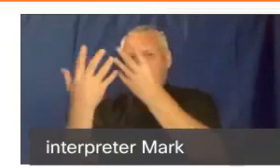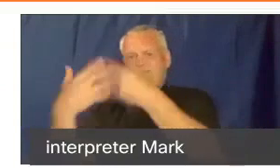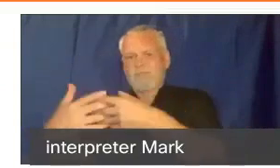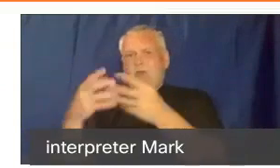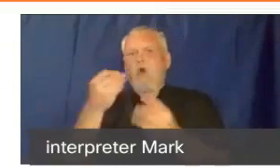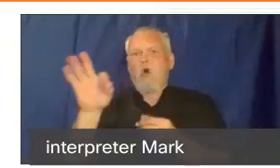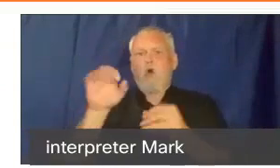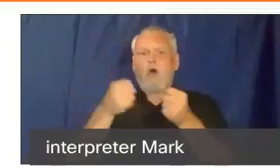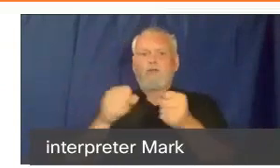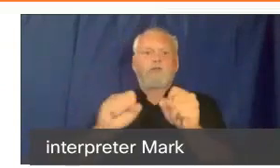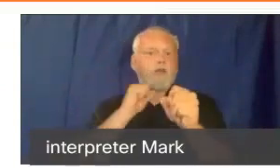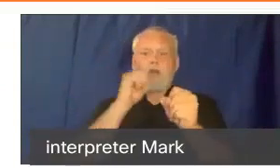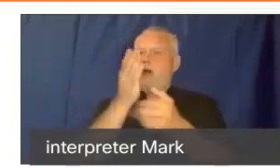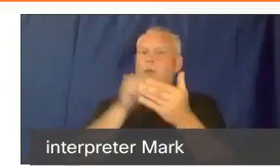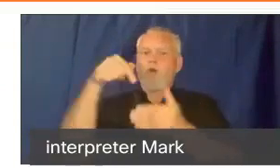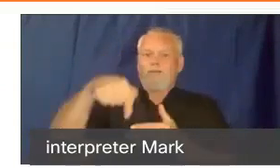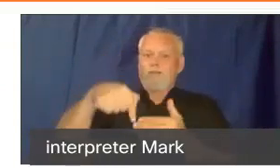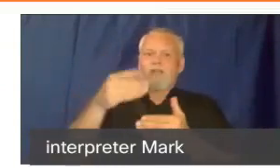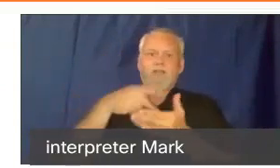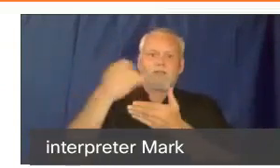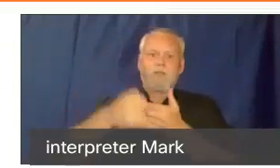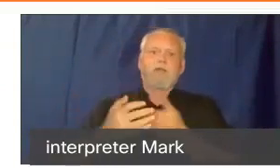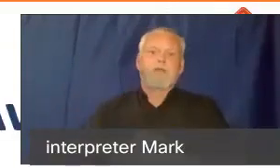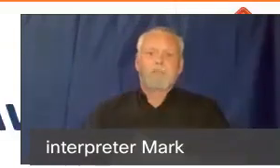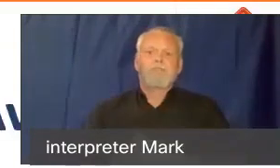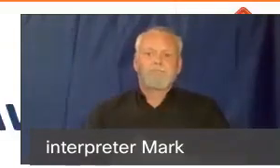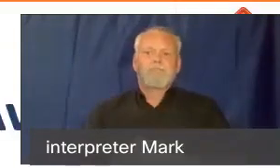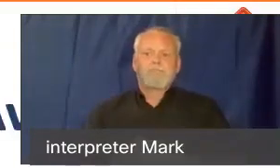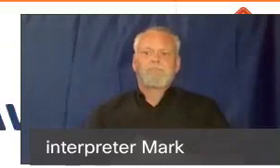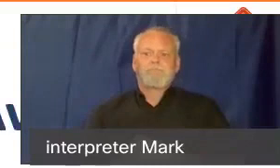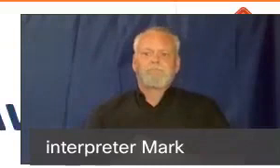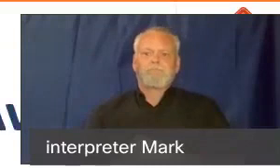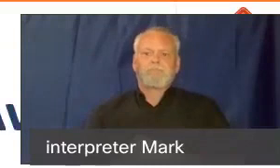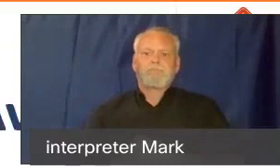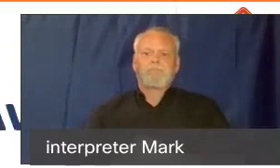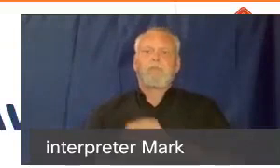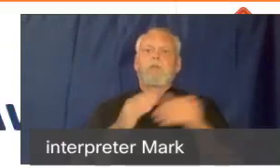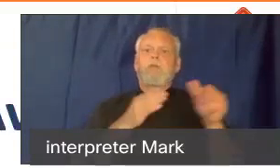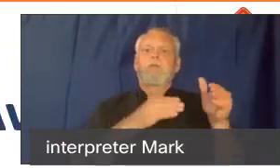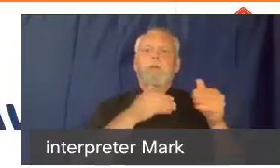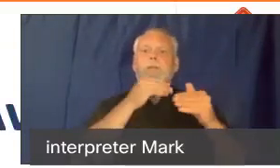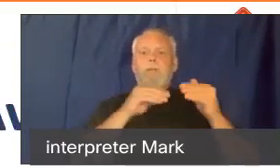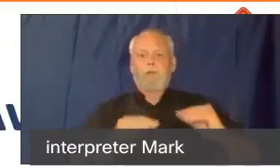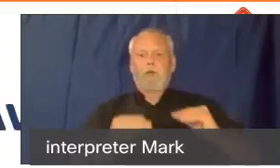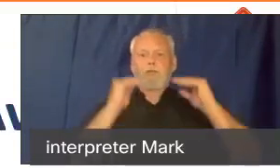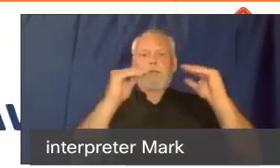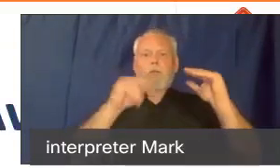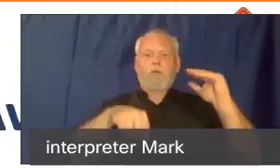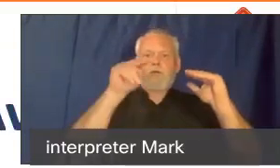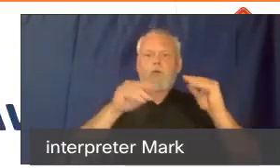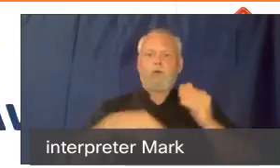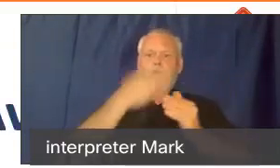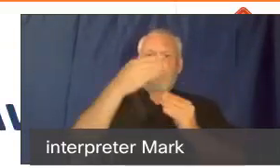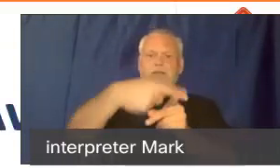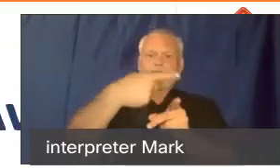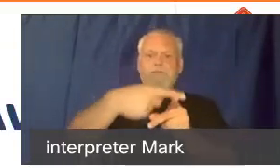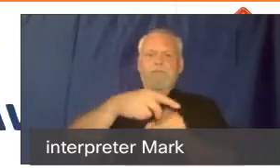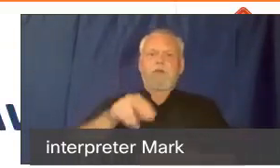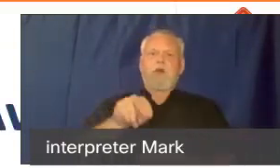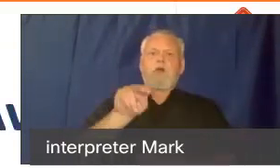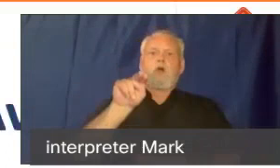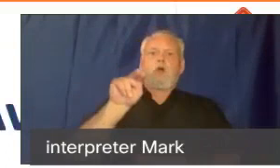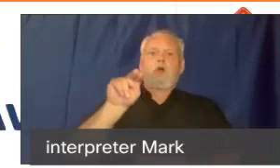But it will not be part of this project. It's been moving north. Our next intersection is that New Hampshire, McDonald and South Dakota.